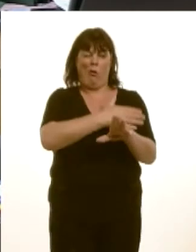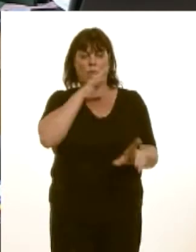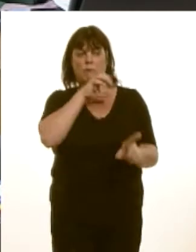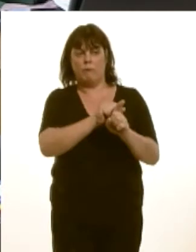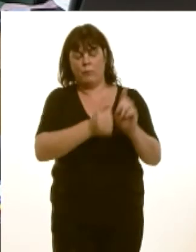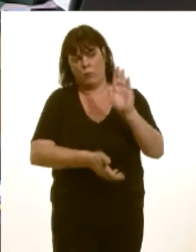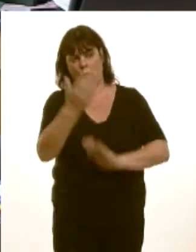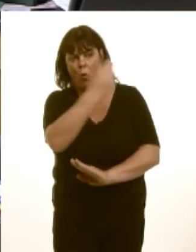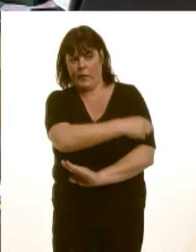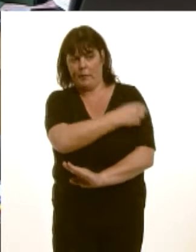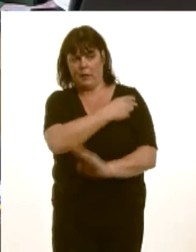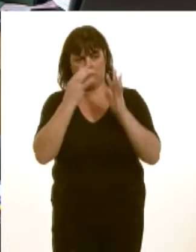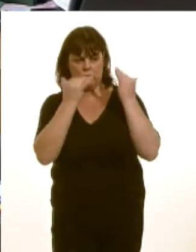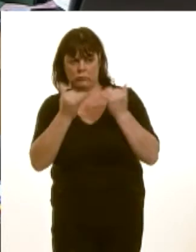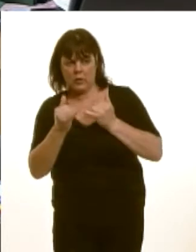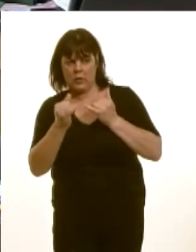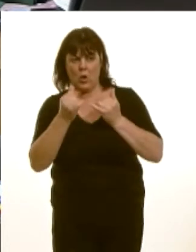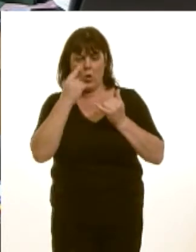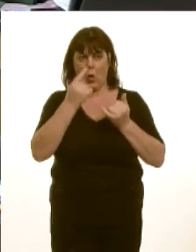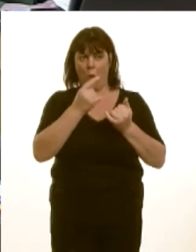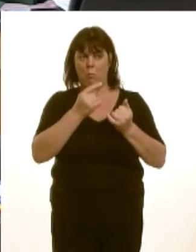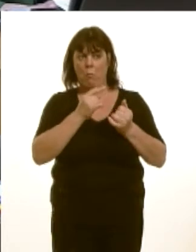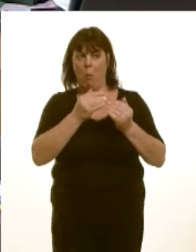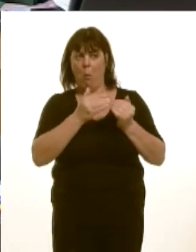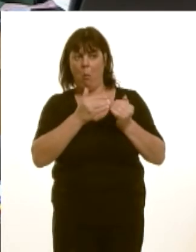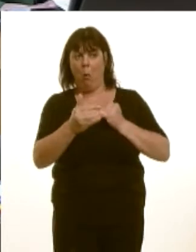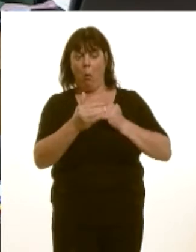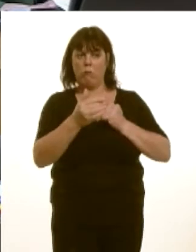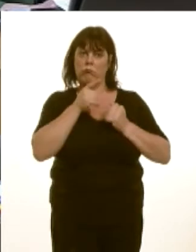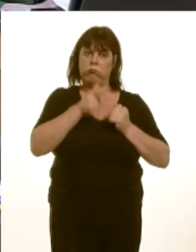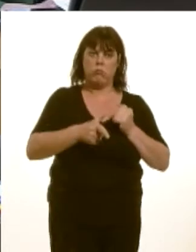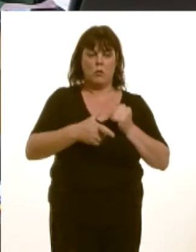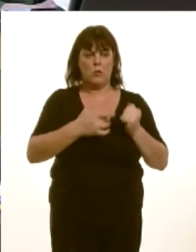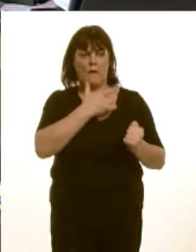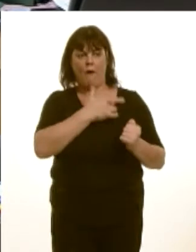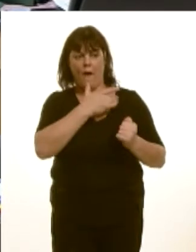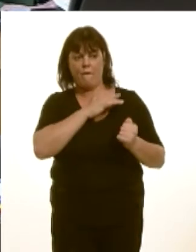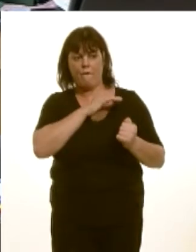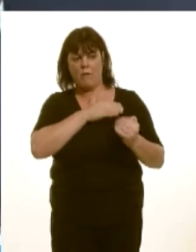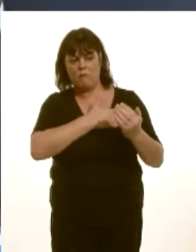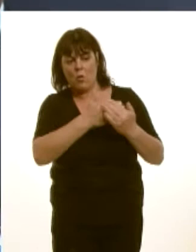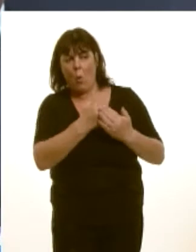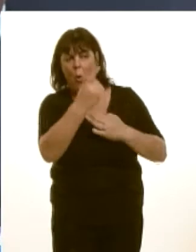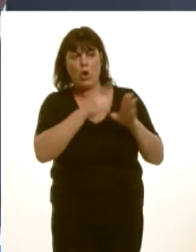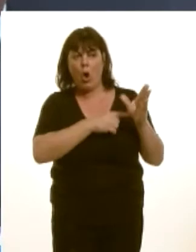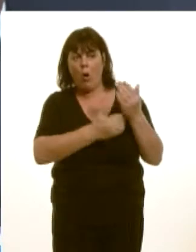to give people a better chance at least of survival beyond one year, and hopefully survival beyond five.